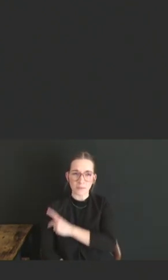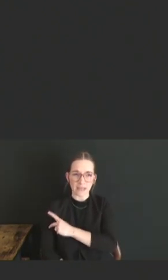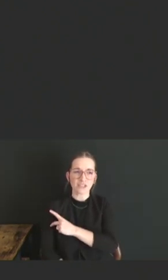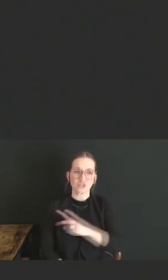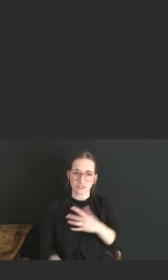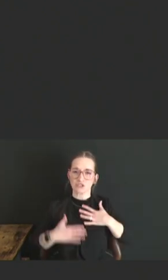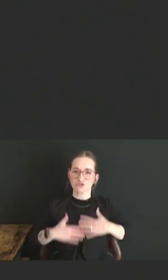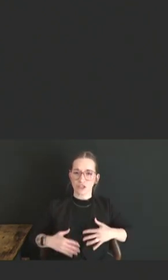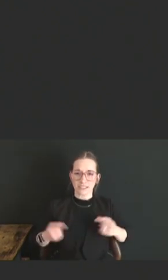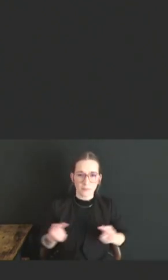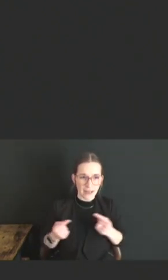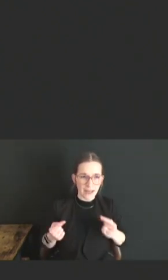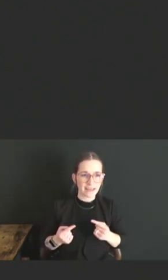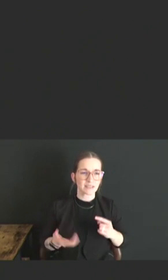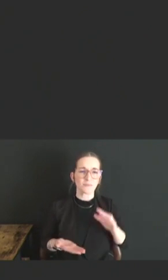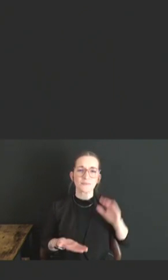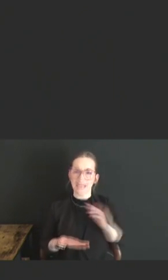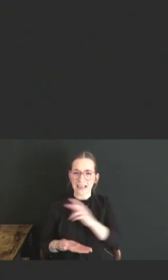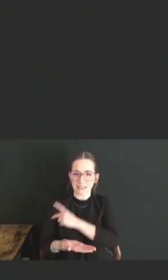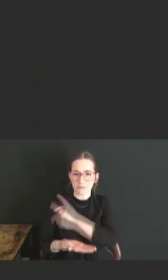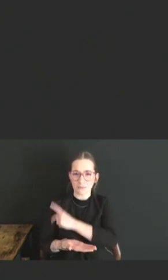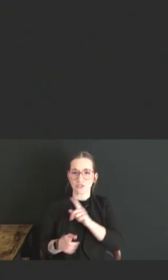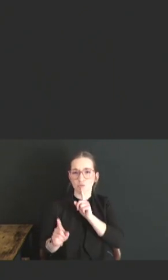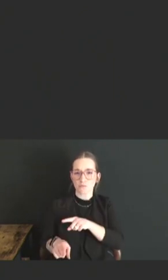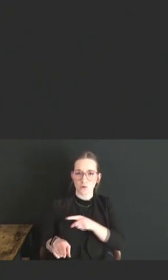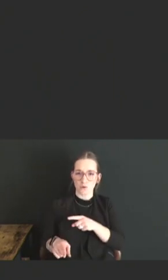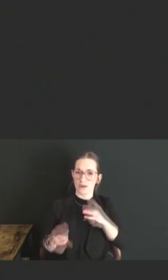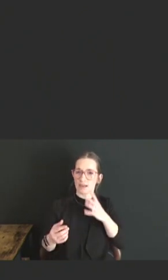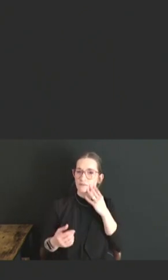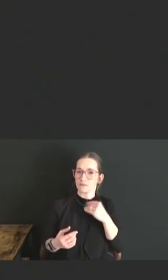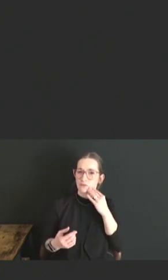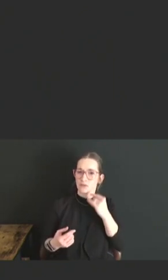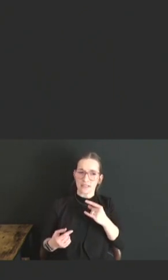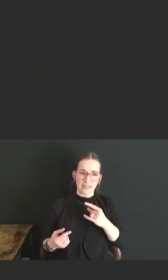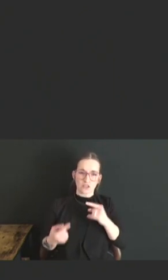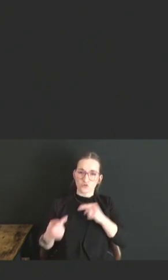reported experiencing shortness of breath, palpitations, or fatigue.